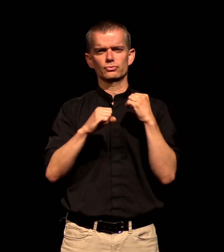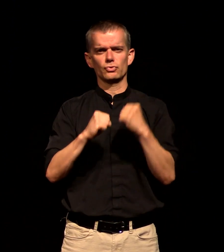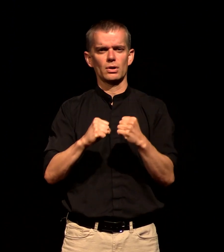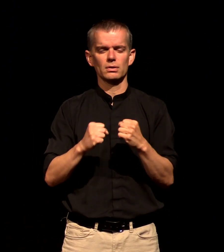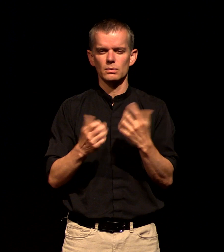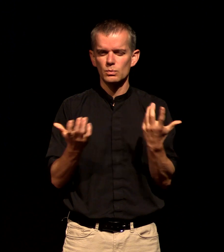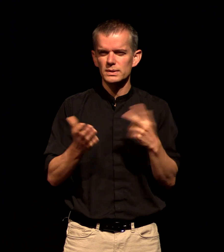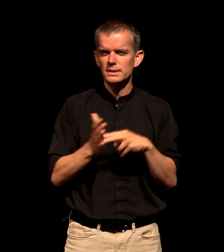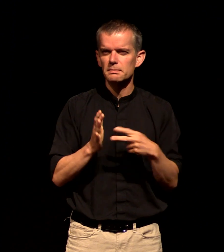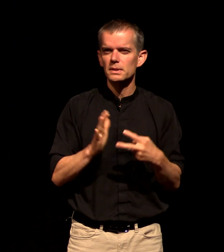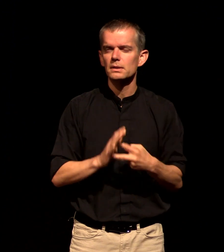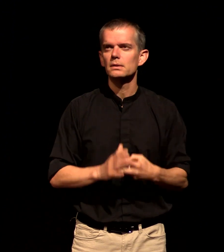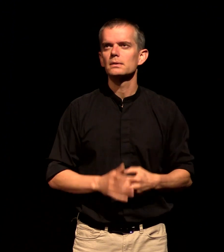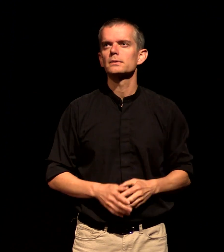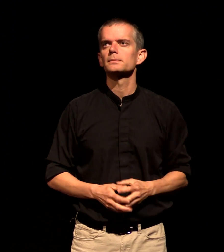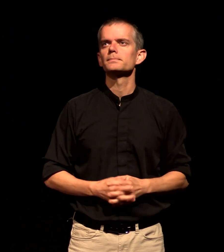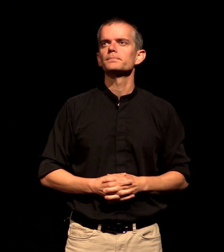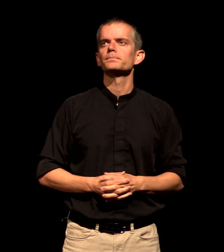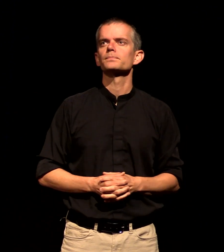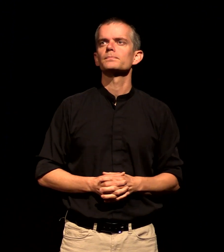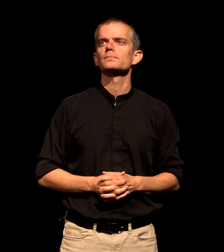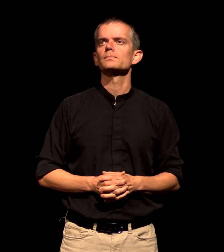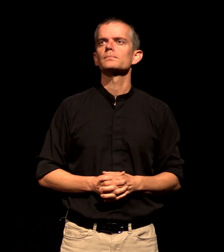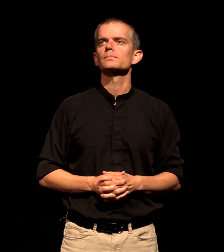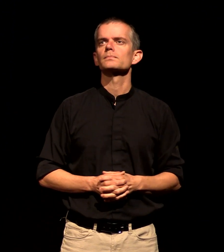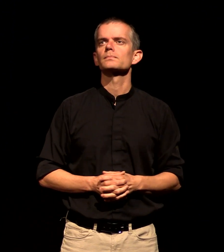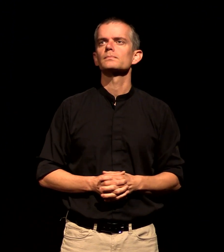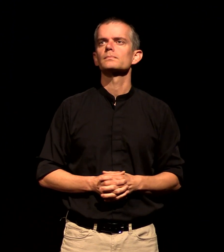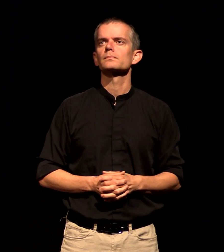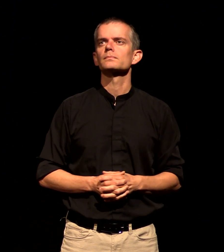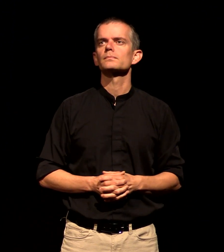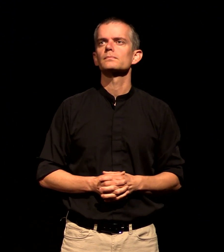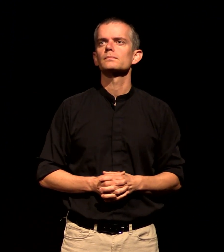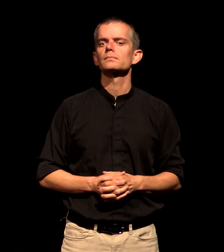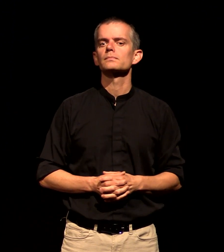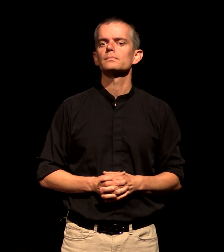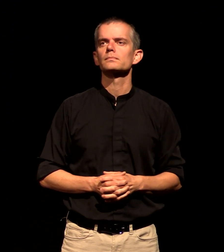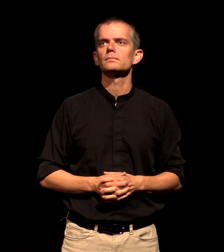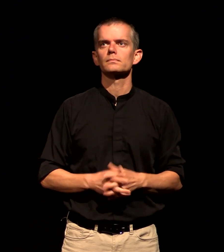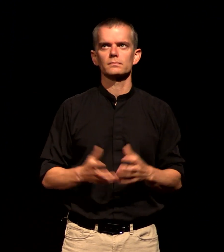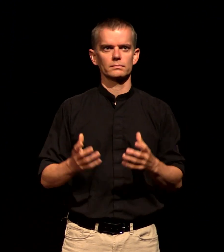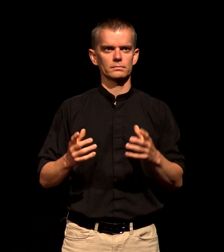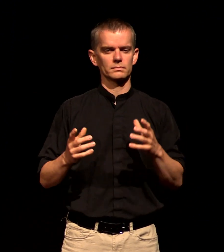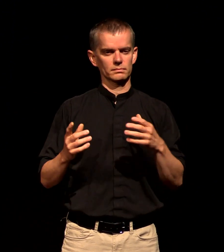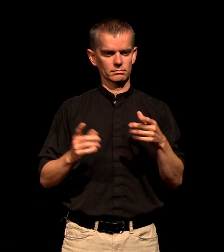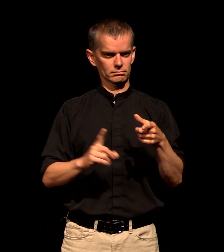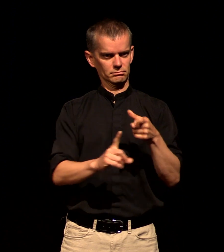mean? Again? Can you say these things out loud about God to